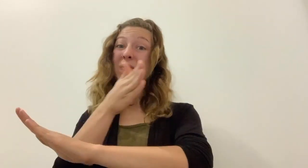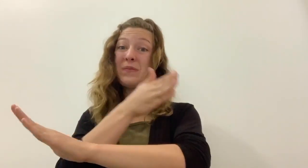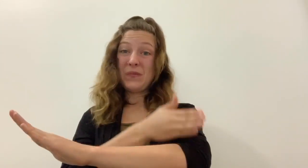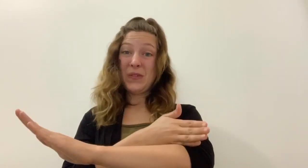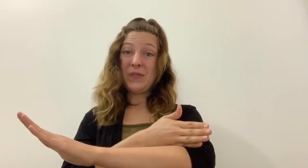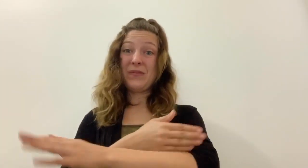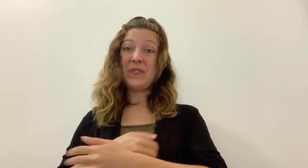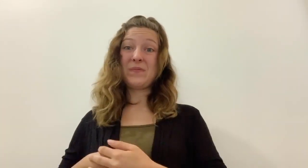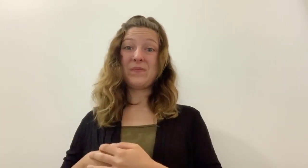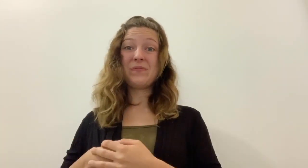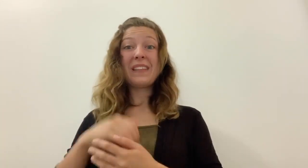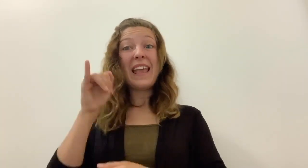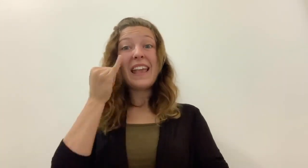improving.